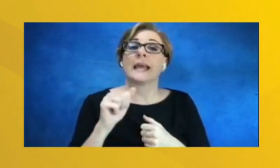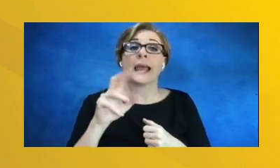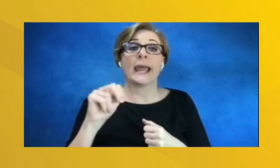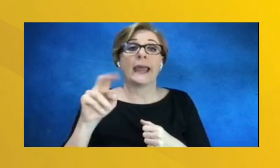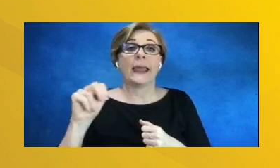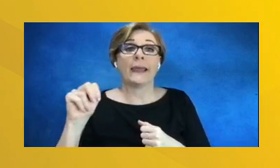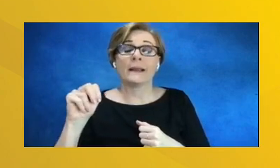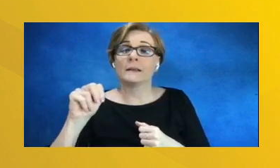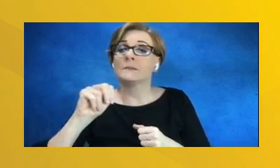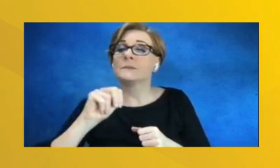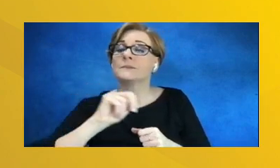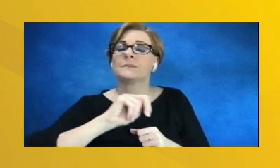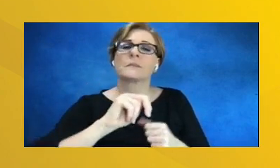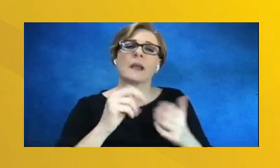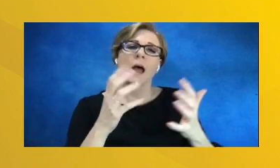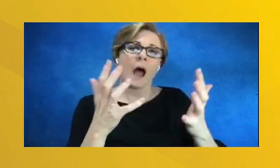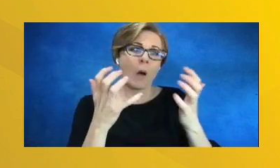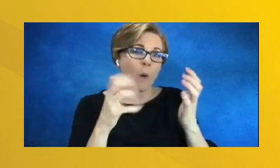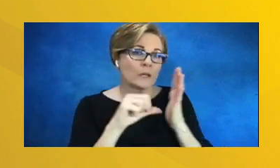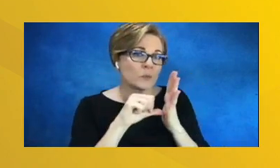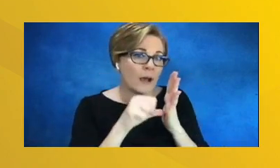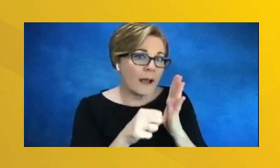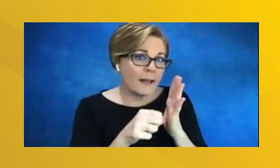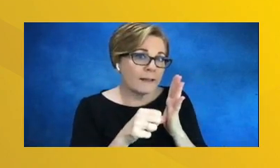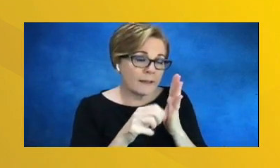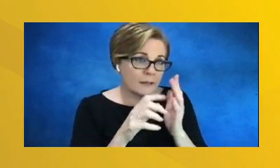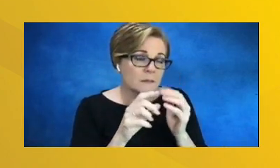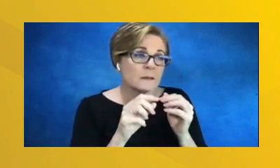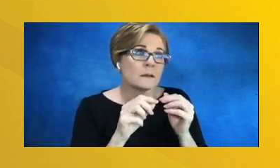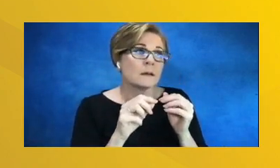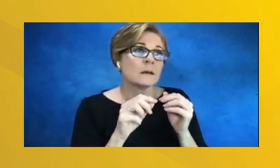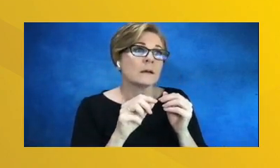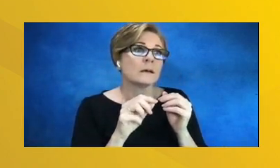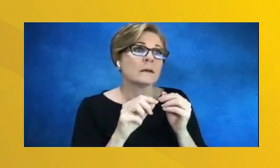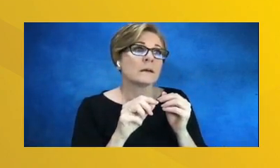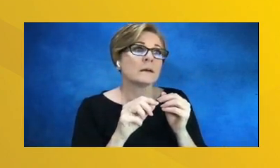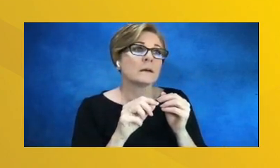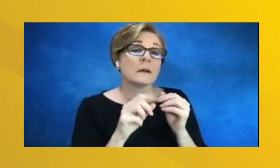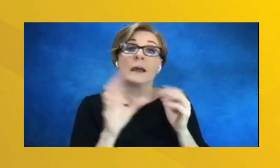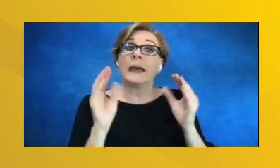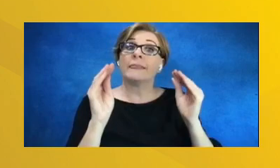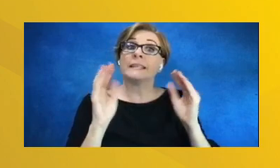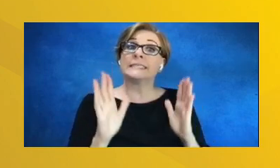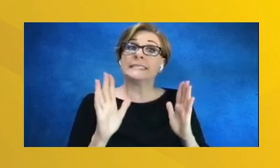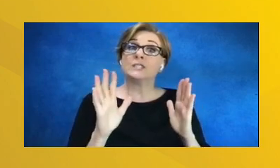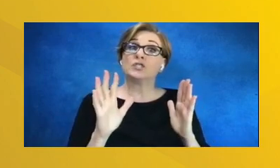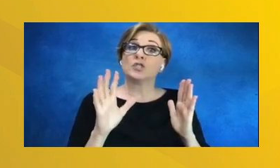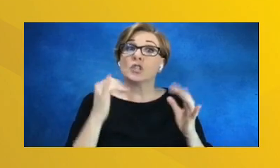just highlight again that one of the things about these teacher tips is that we did these